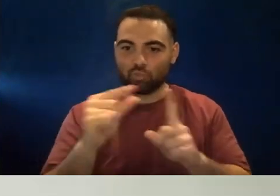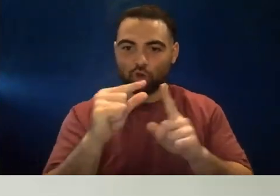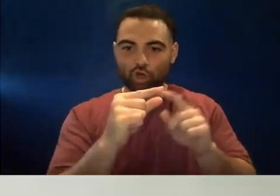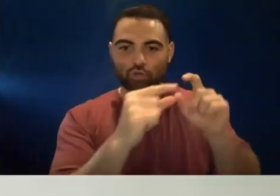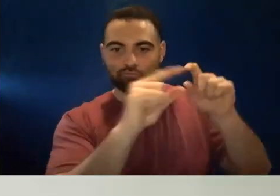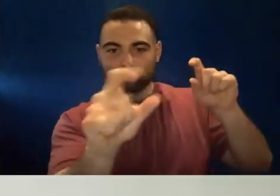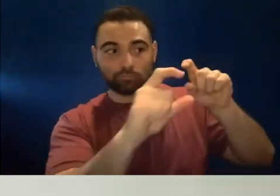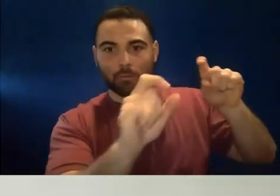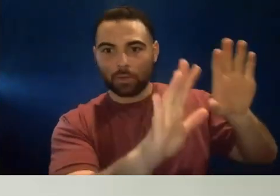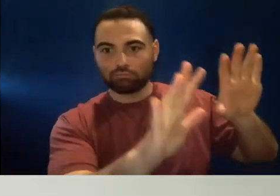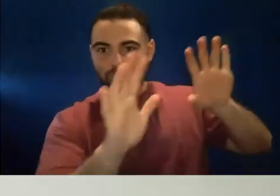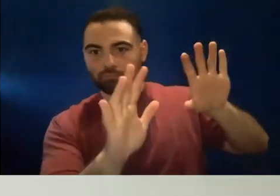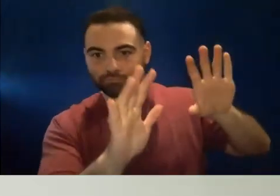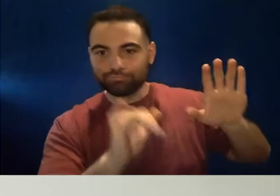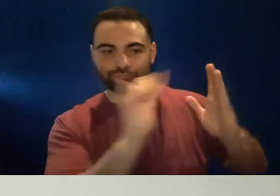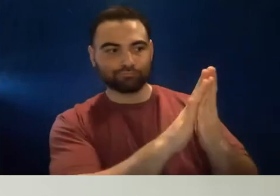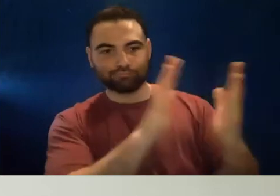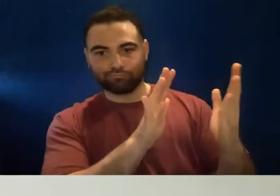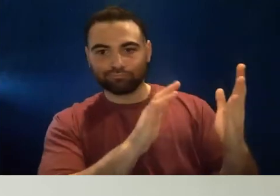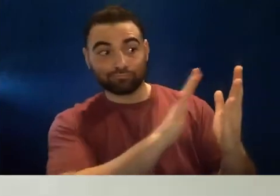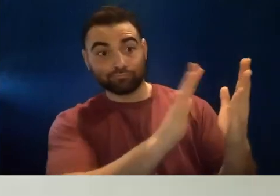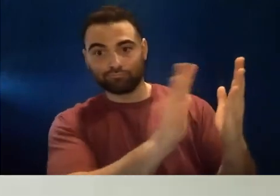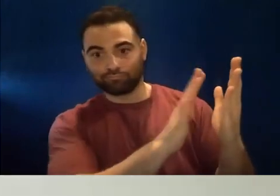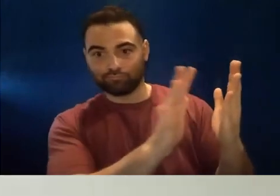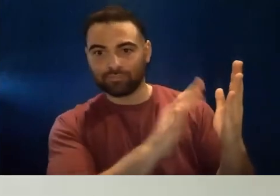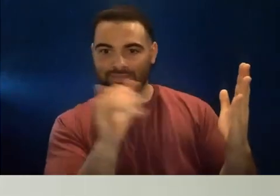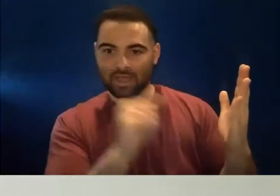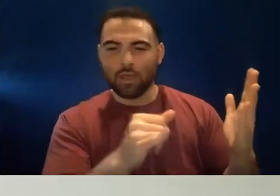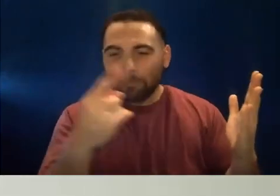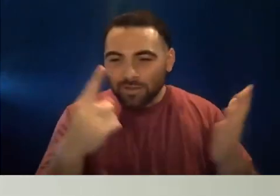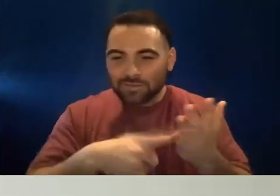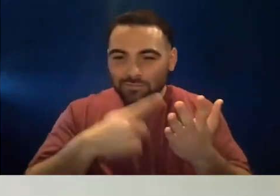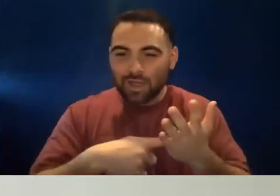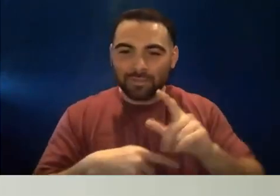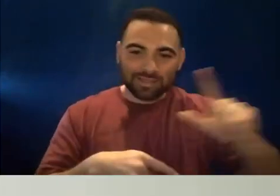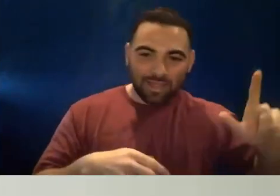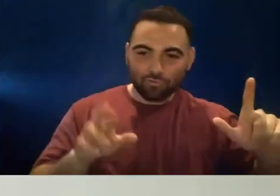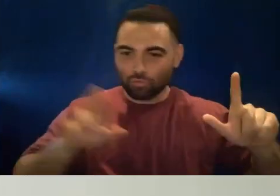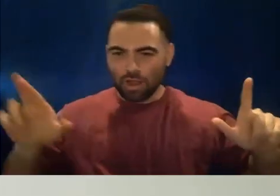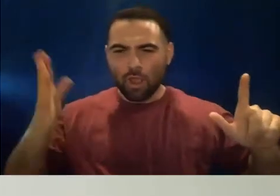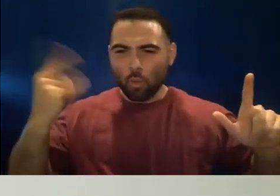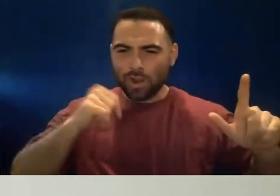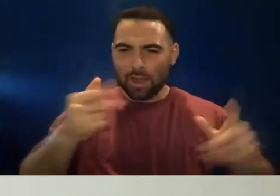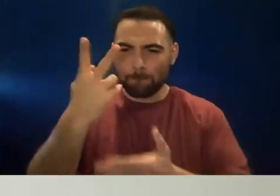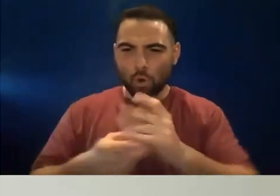at the entrances, sometimes it's on the left side, sometimes it's on the right side. Why they don't put it on both sides, I don't know.